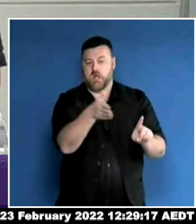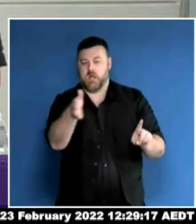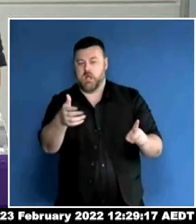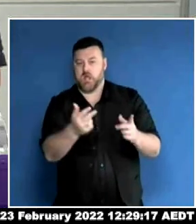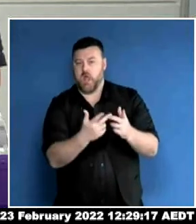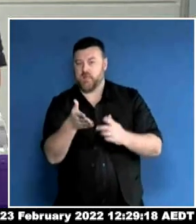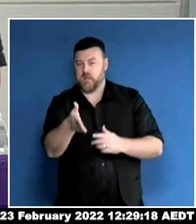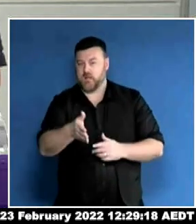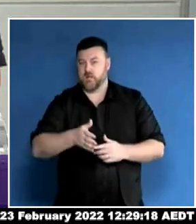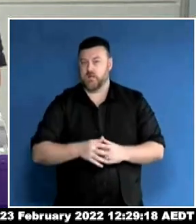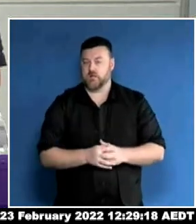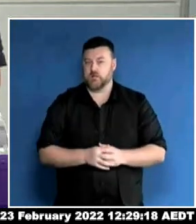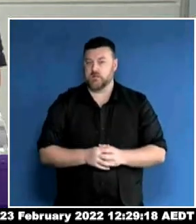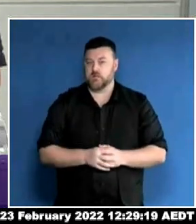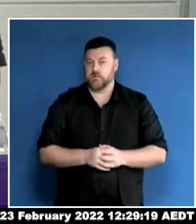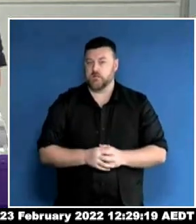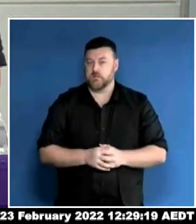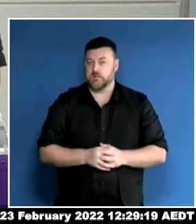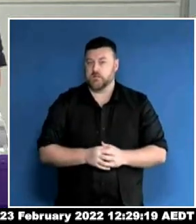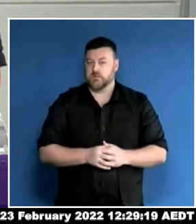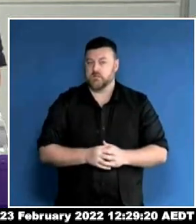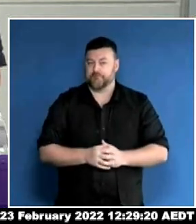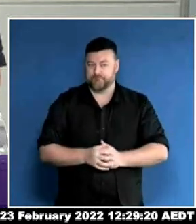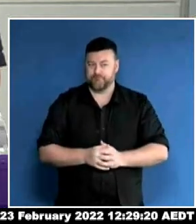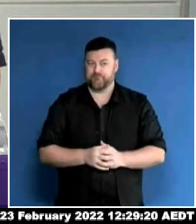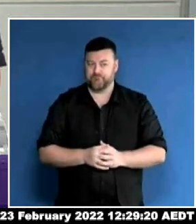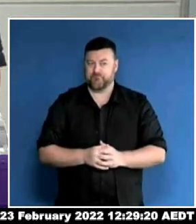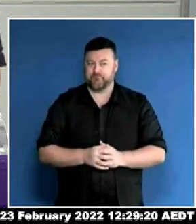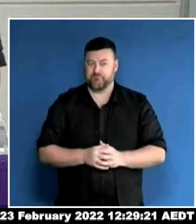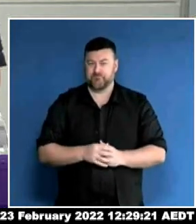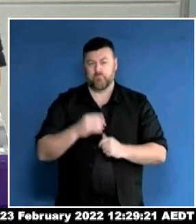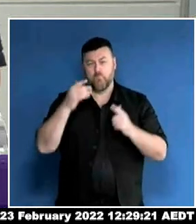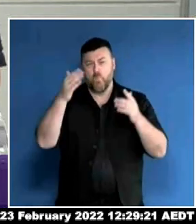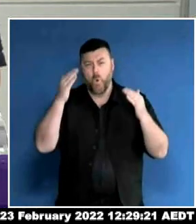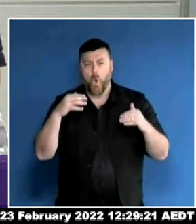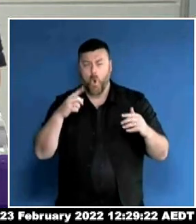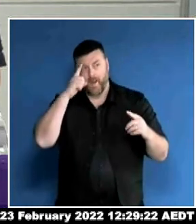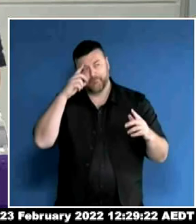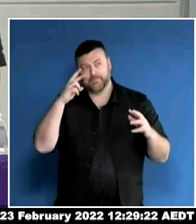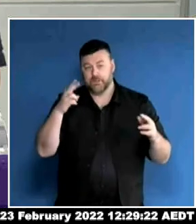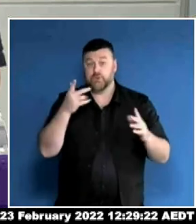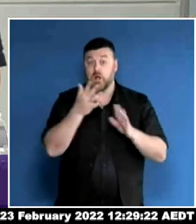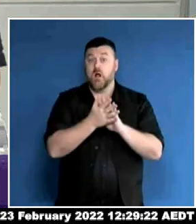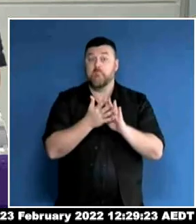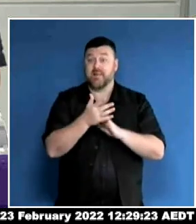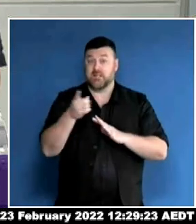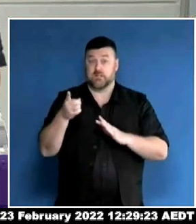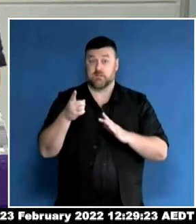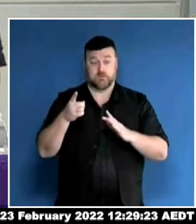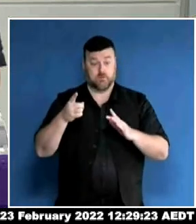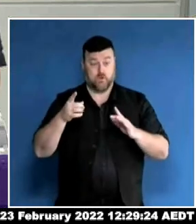expectations mean that, generally, our society wants disabled people to just get a job. Get into a community service.